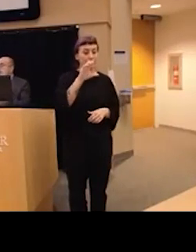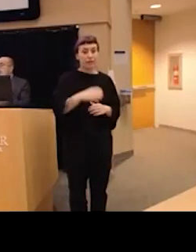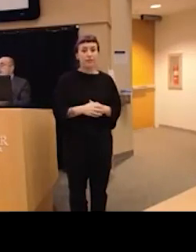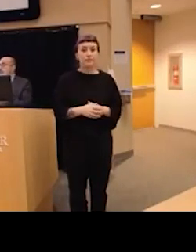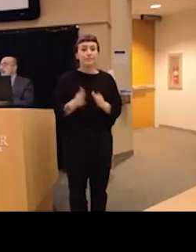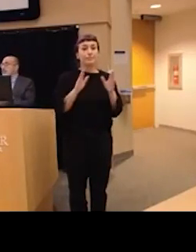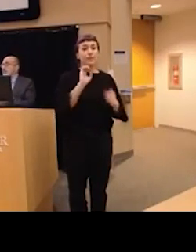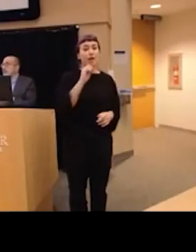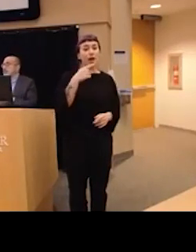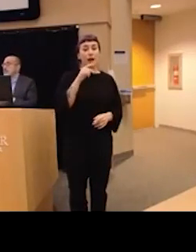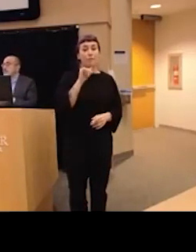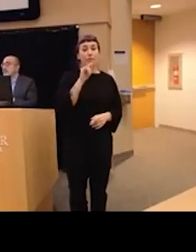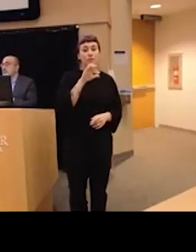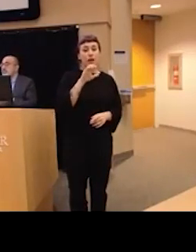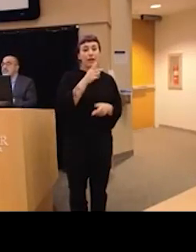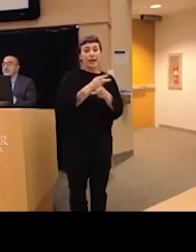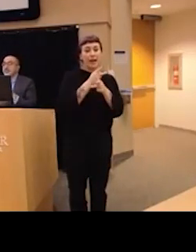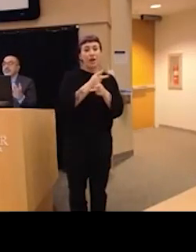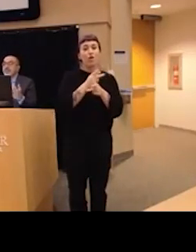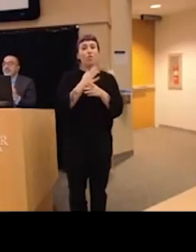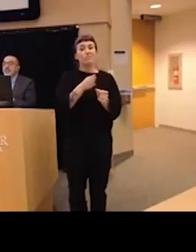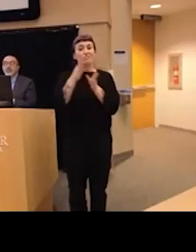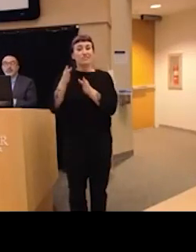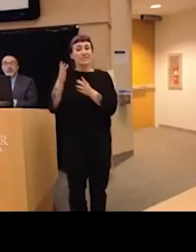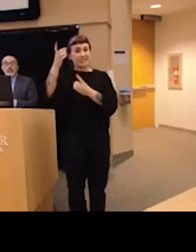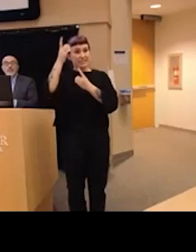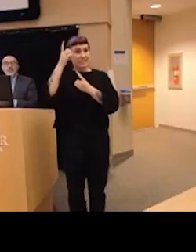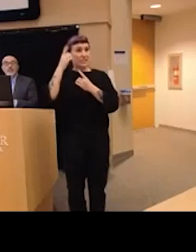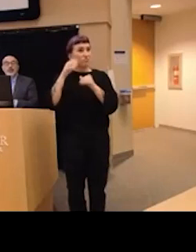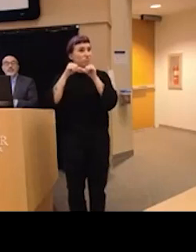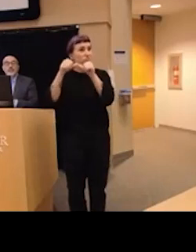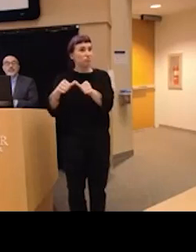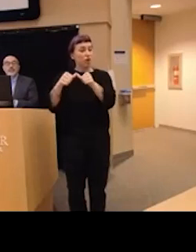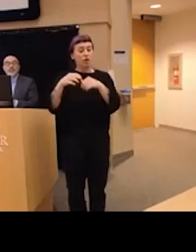managing chronic pain is a chronic disease and and you all see this played out in in every um